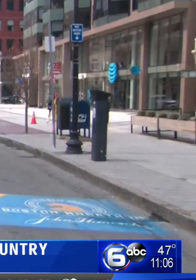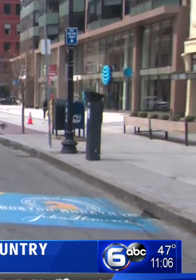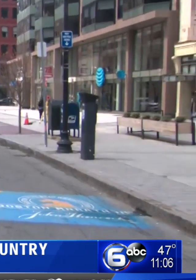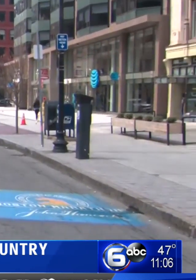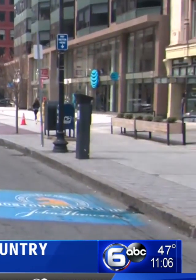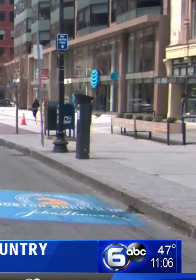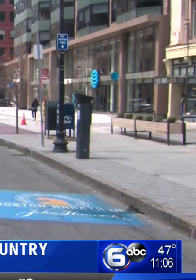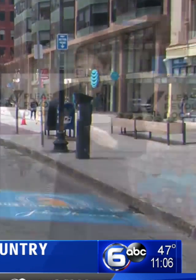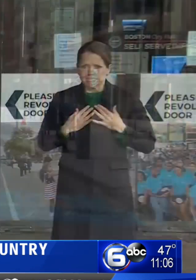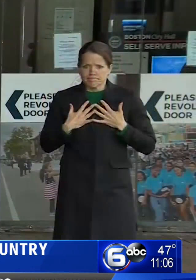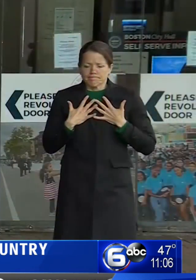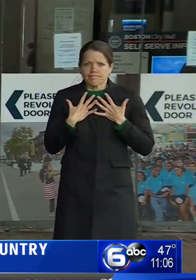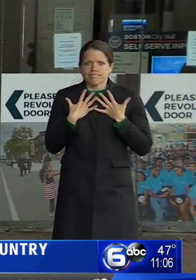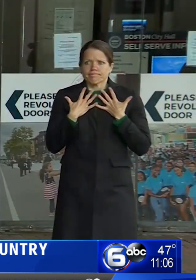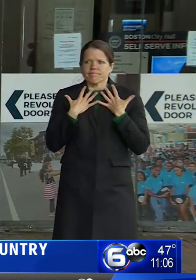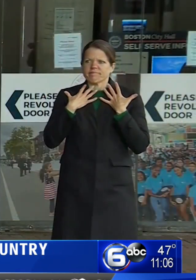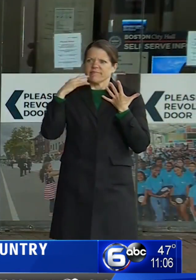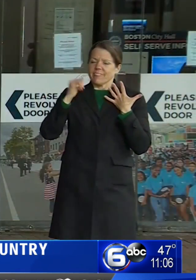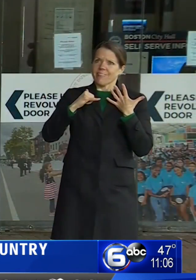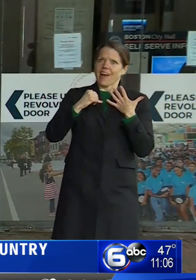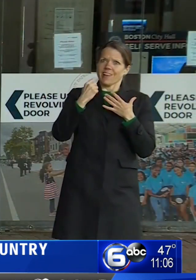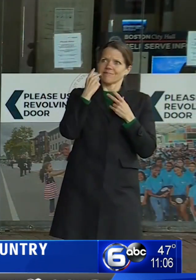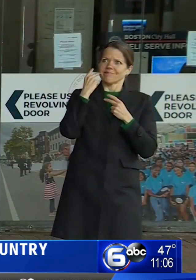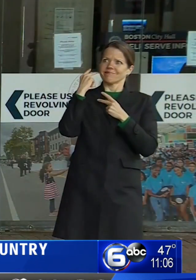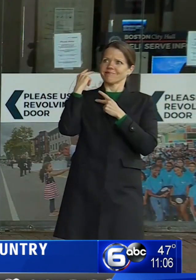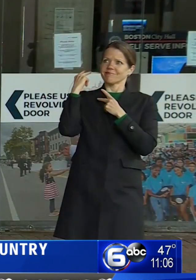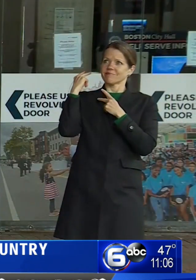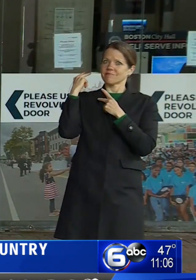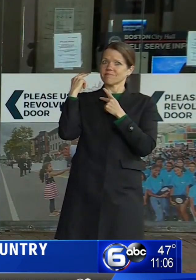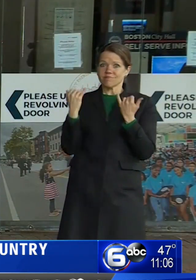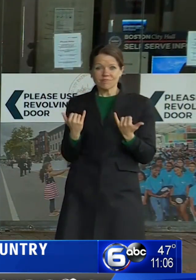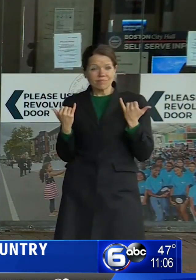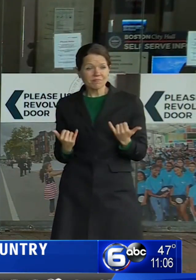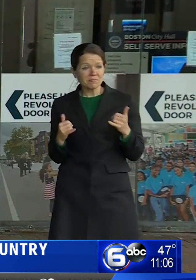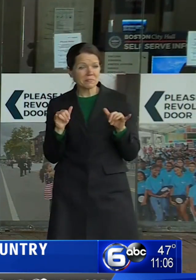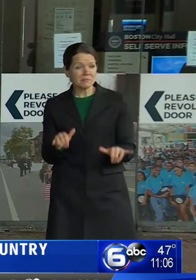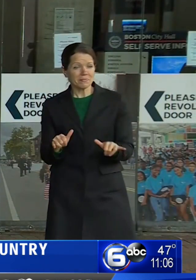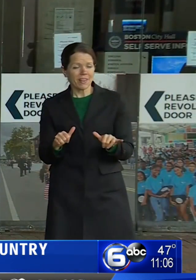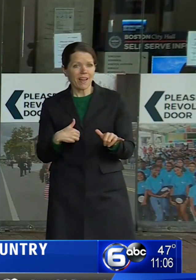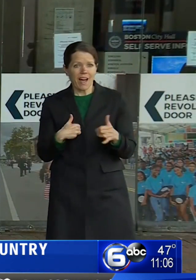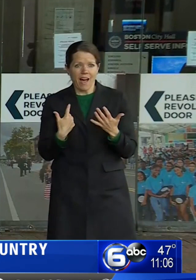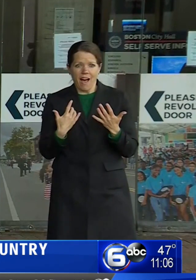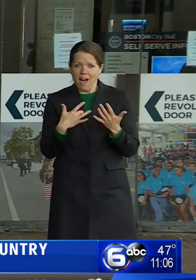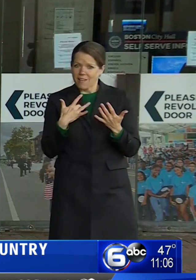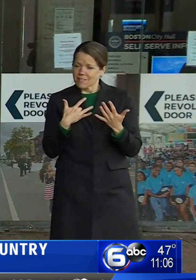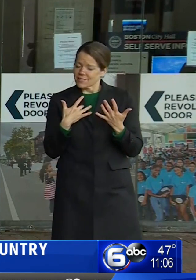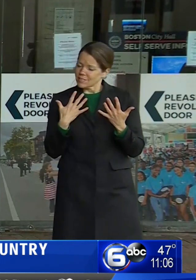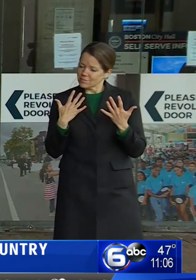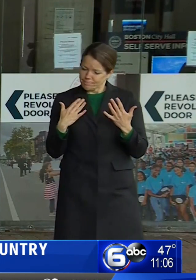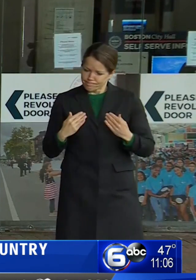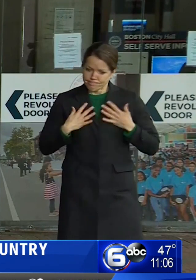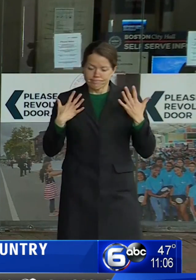OF THE BOSTON MARATHON BOMBING. MARTY WALSH, "JUST LIKE WE'RE A STRONGER CITY AFTER THE MARATHON IN 2013,